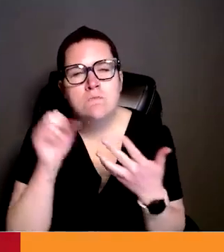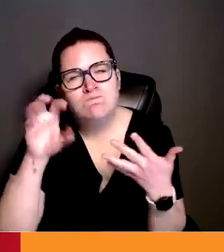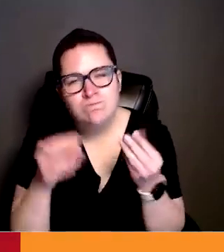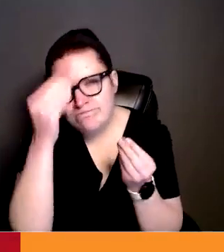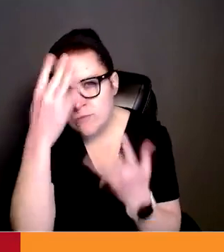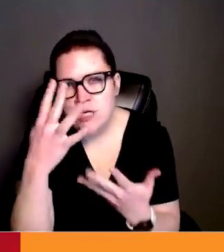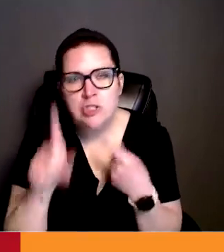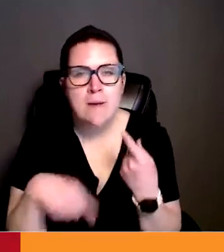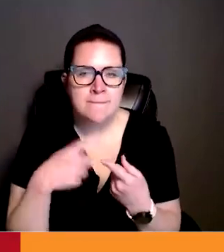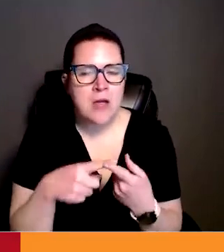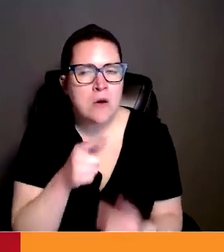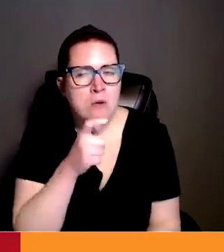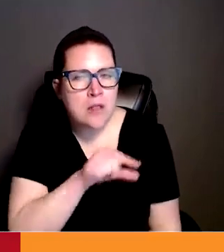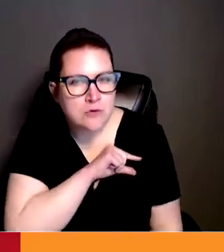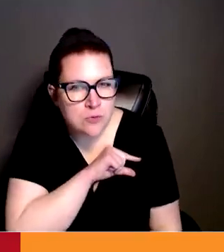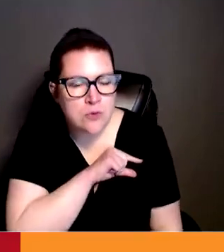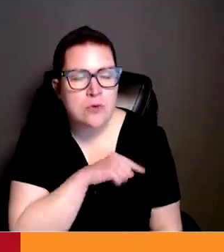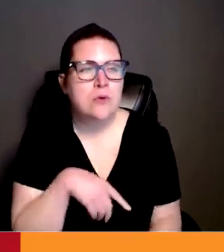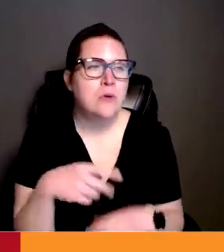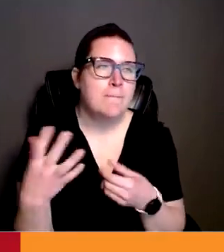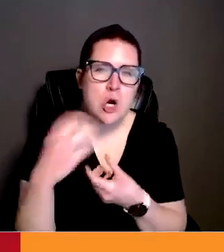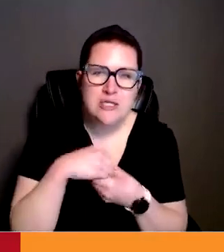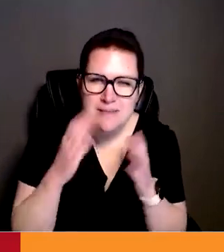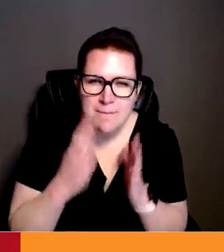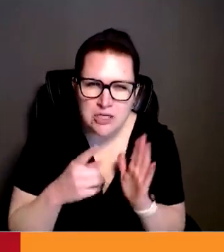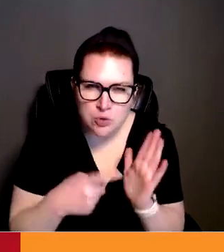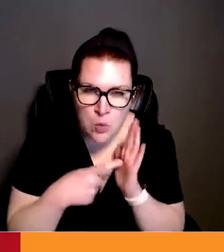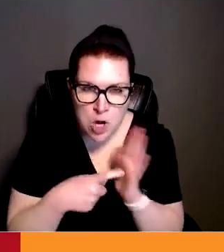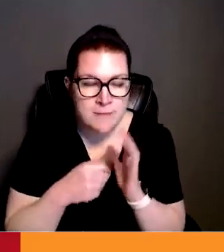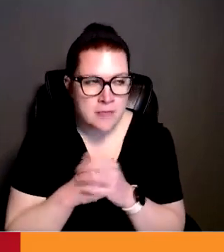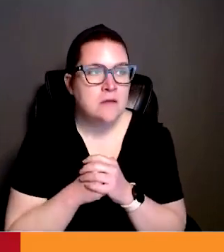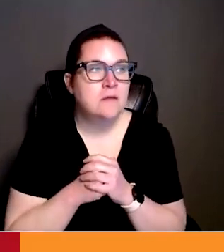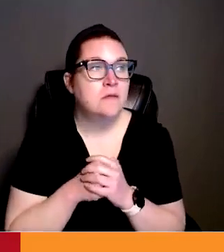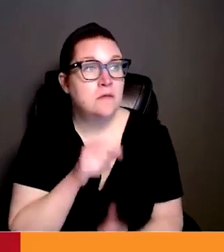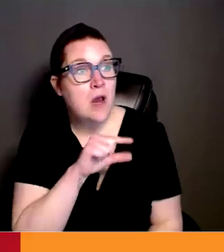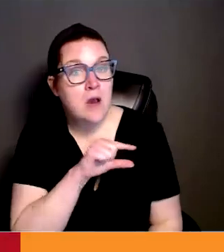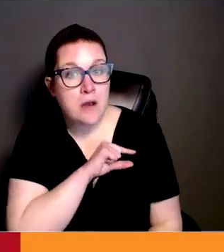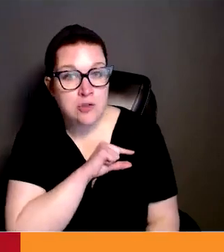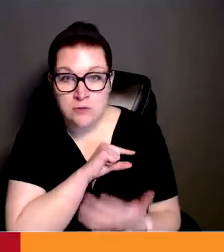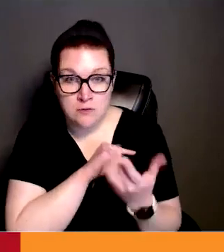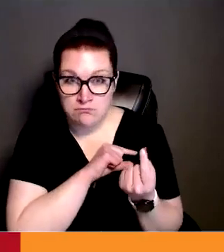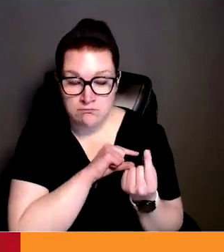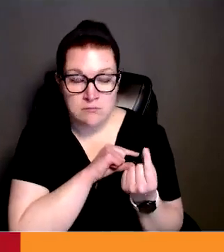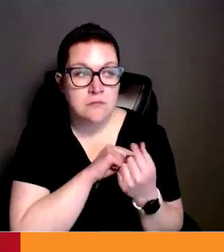about eligibility and participation requirements. The eligibility that is described in